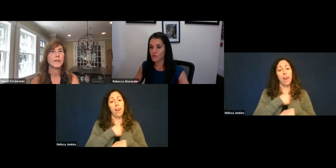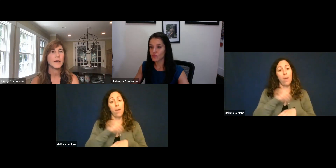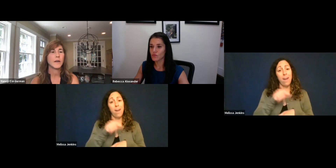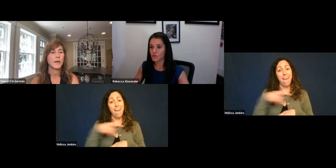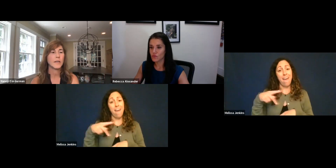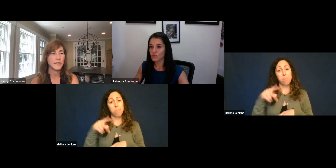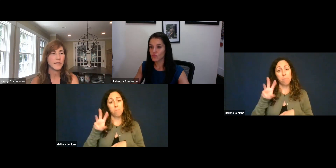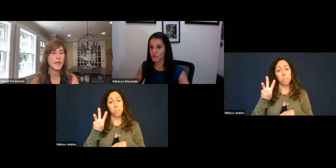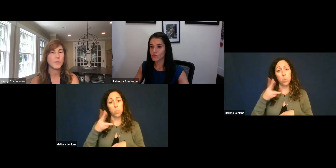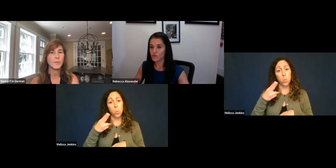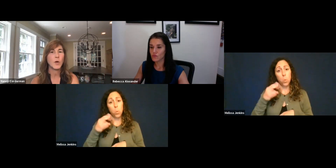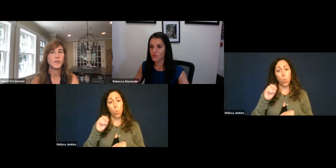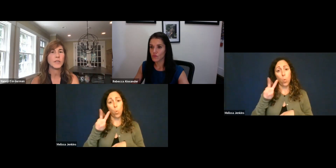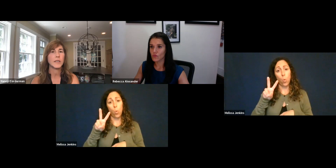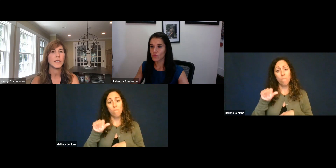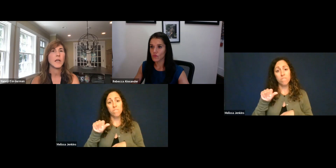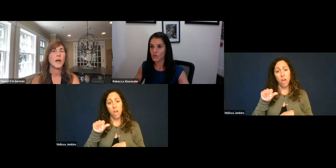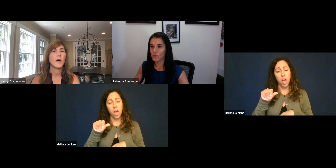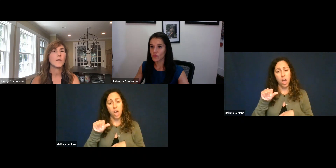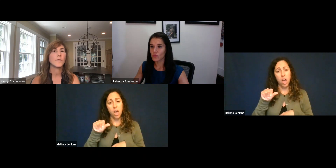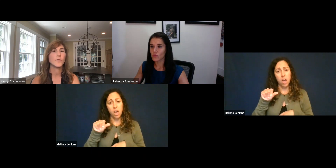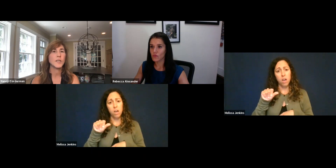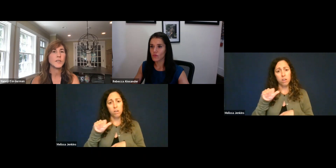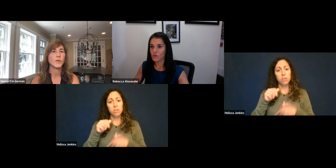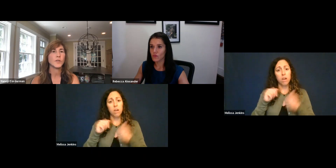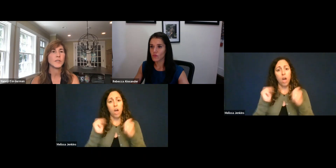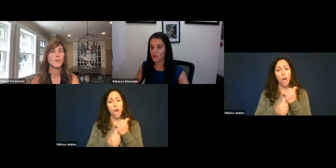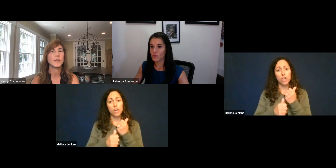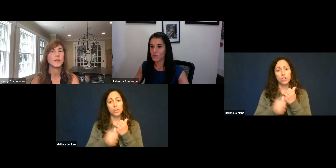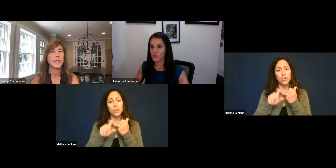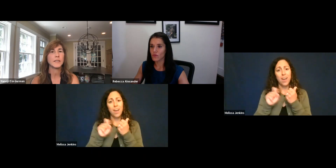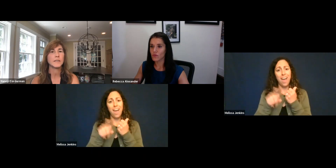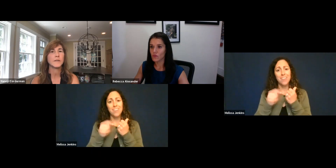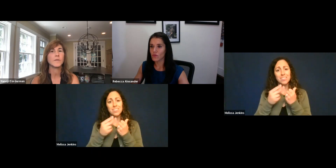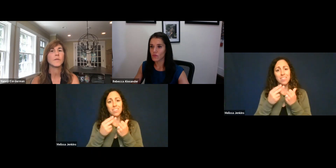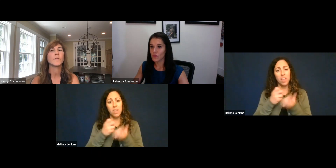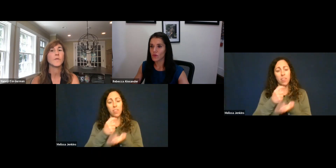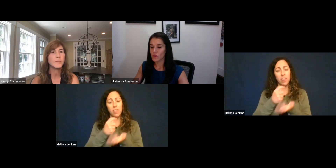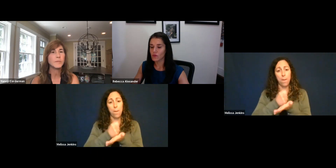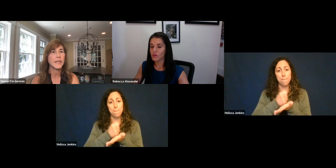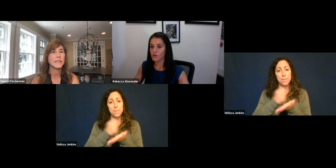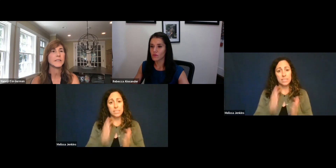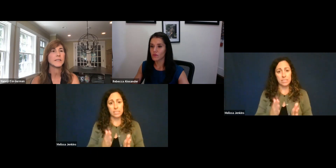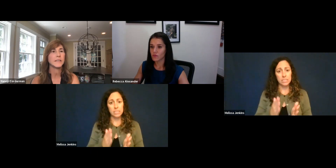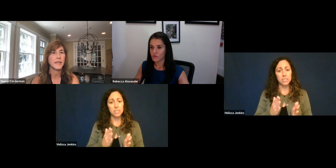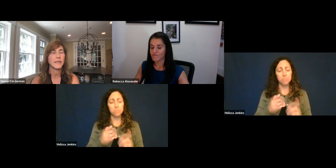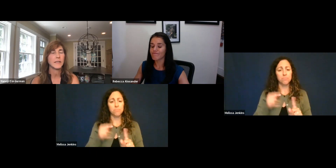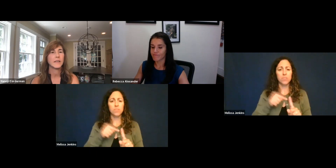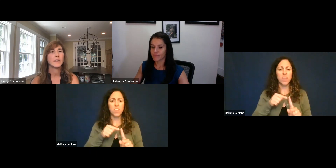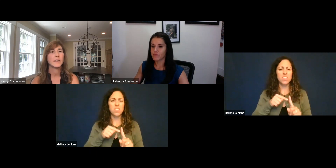There is a document posted of resources with links from state to state.